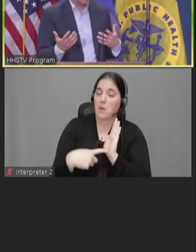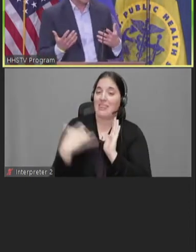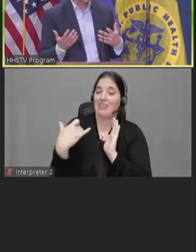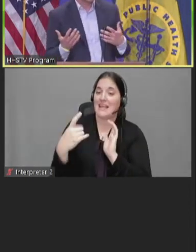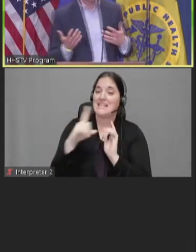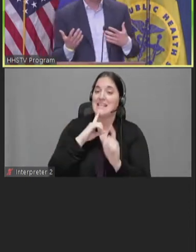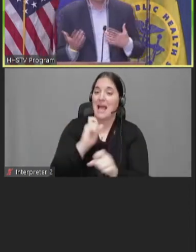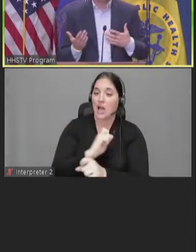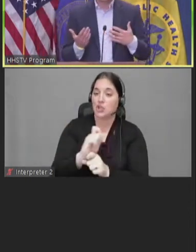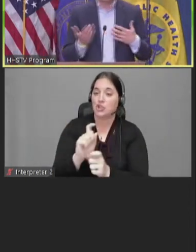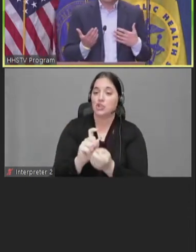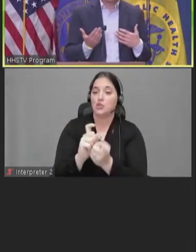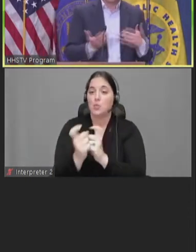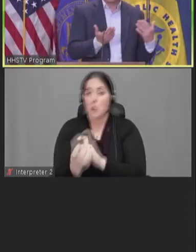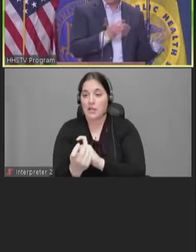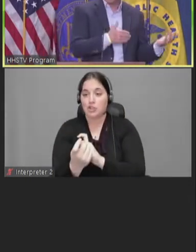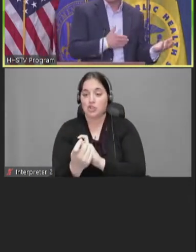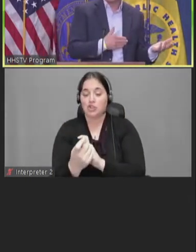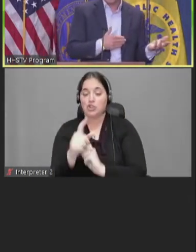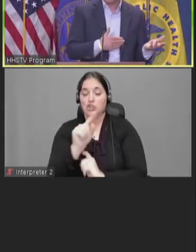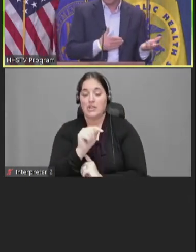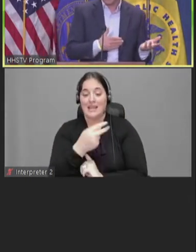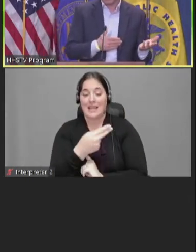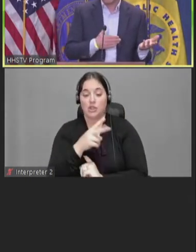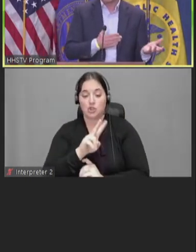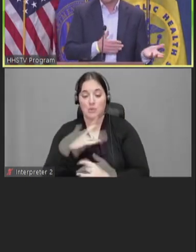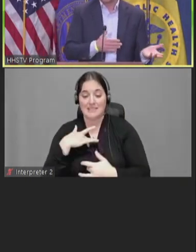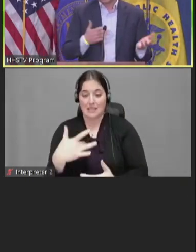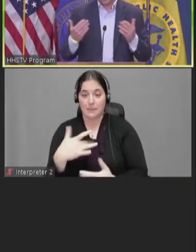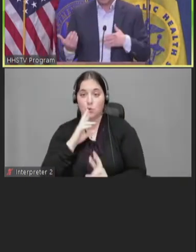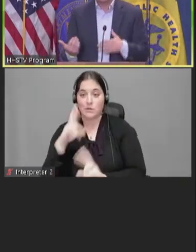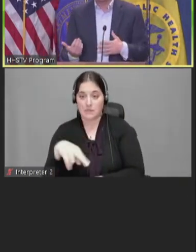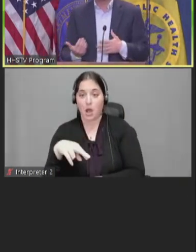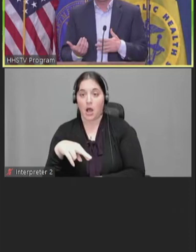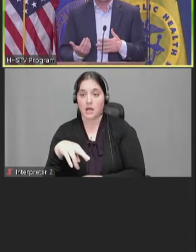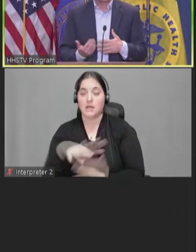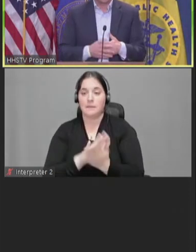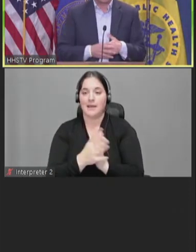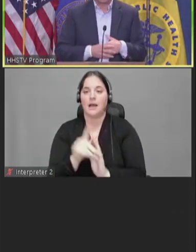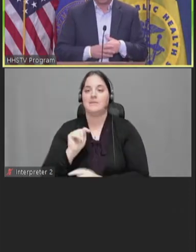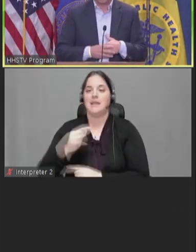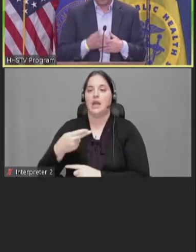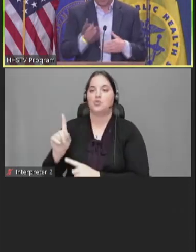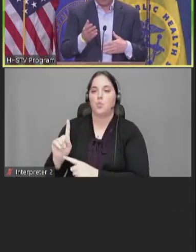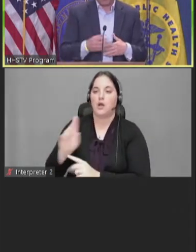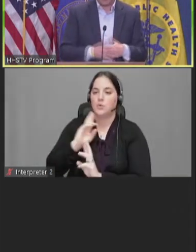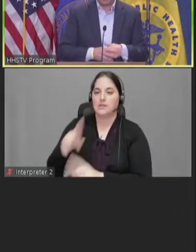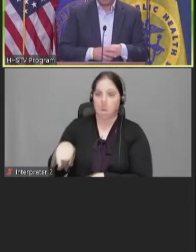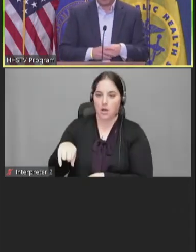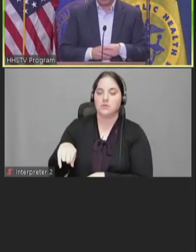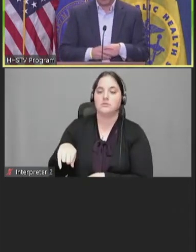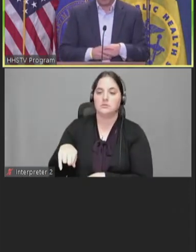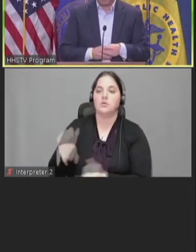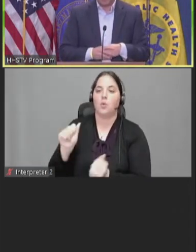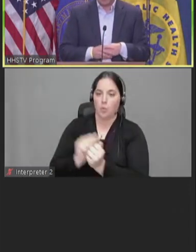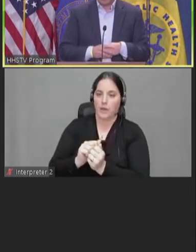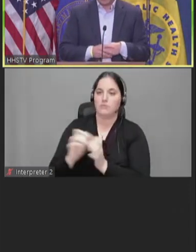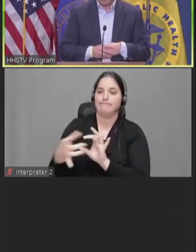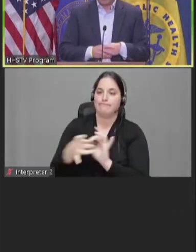the Th2 response typical of alum adjuvants to a Th1 response with a recombinant Tb antigen. And